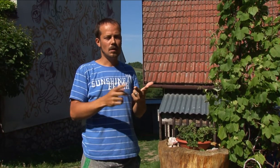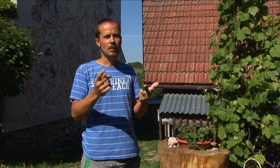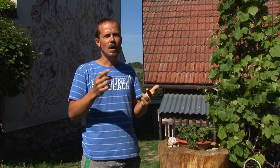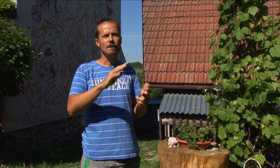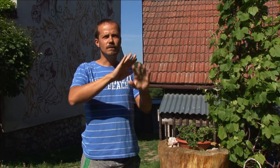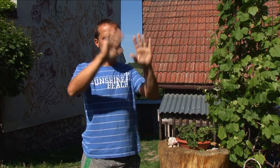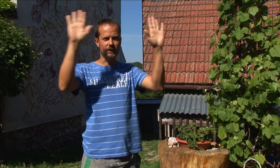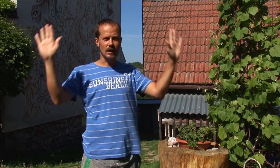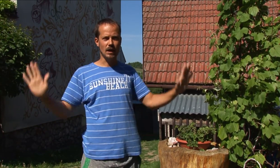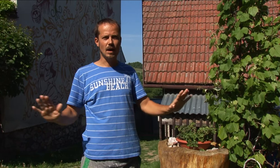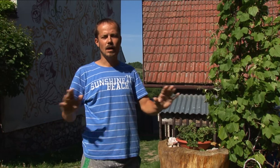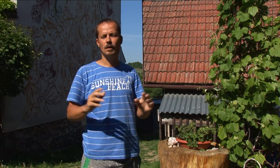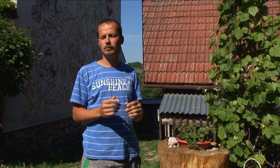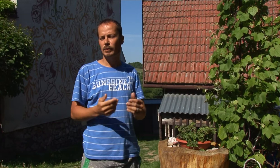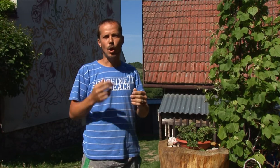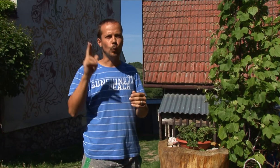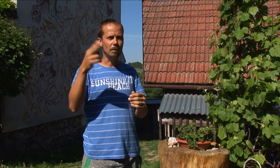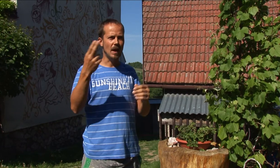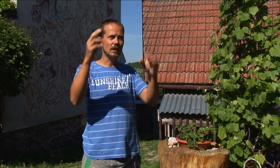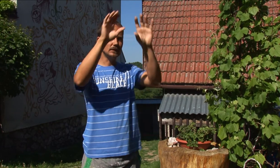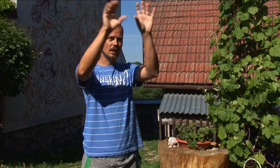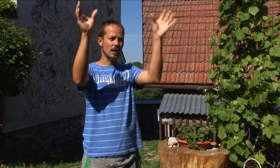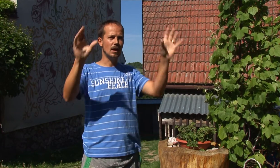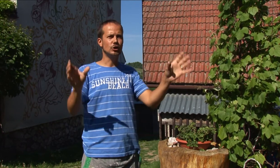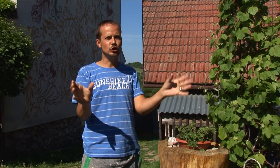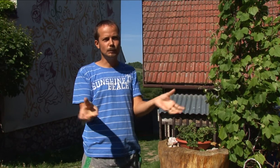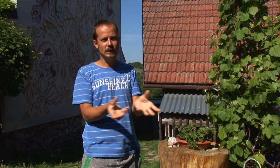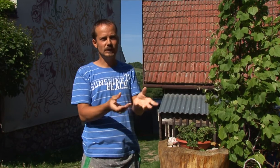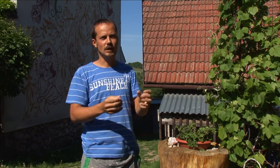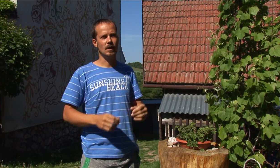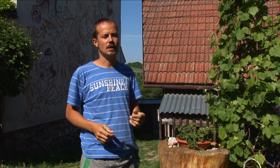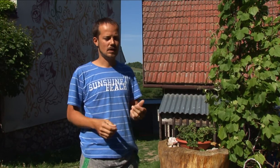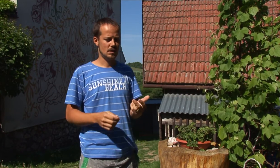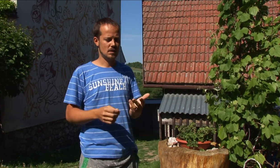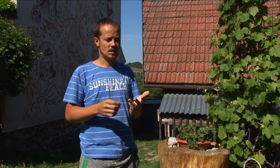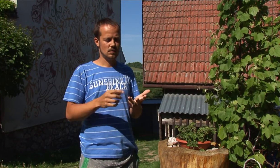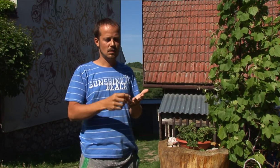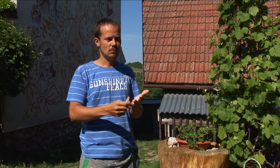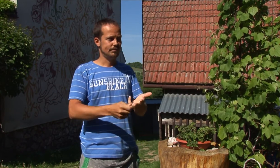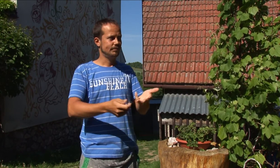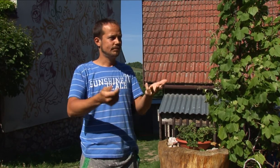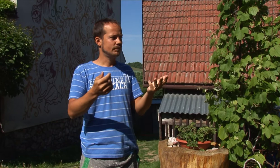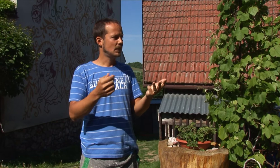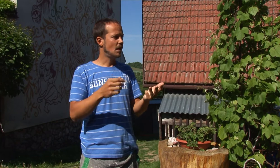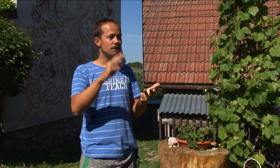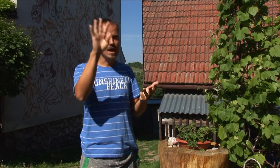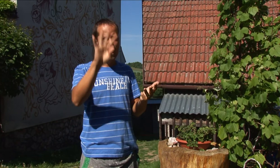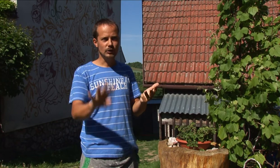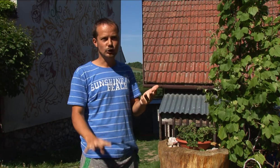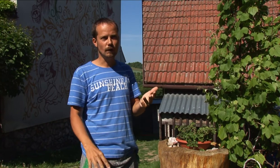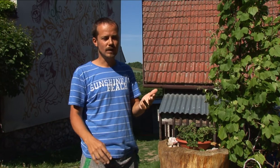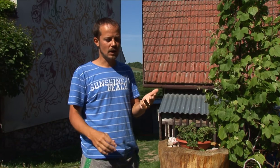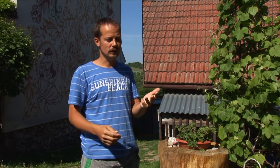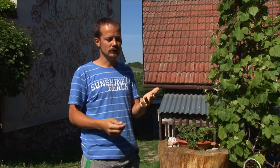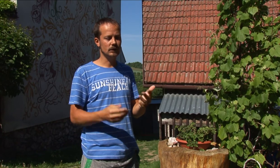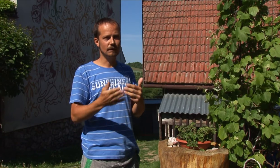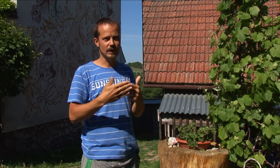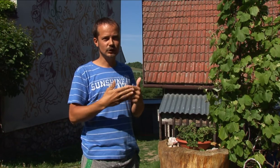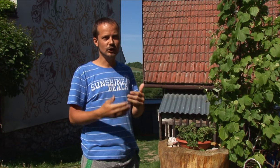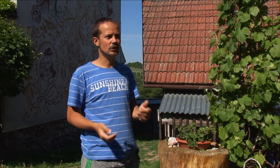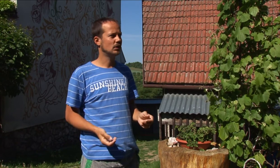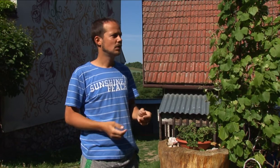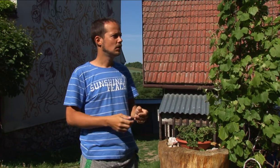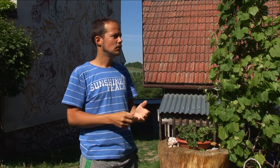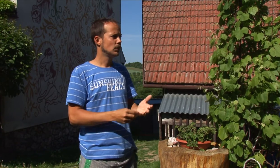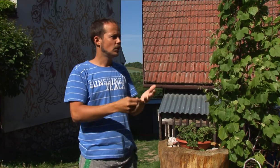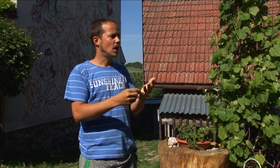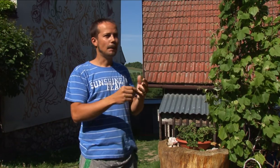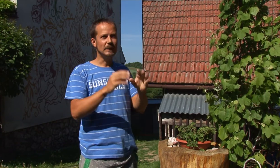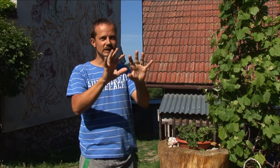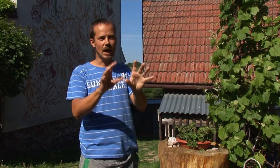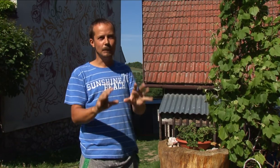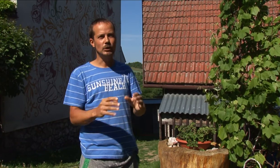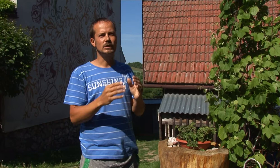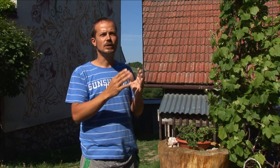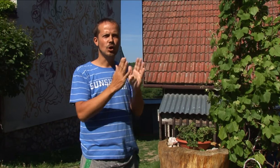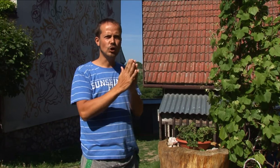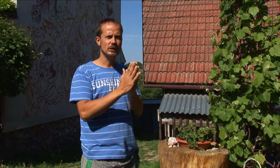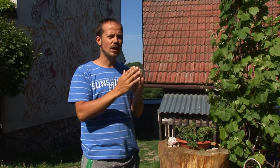or he does artistic façades, door patterns, the marble they use, for example, in churches.